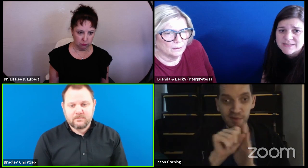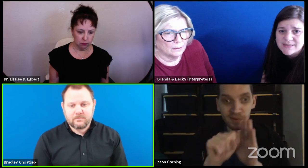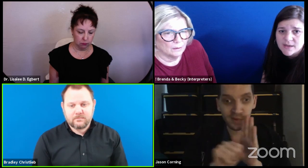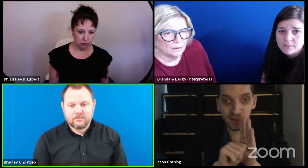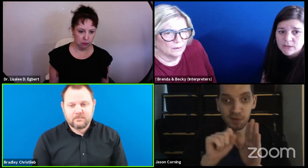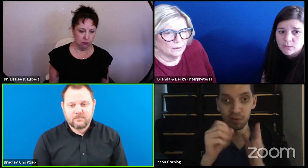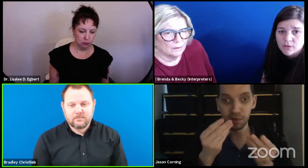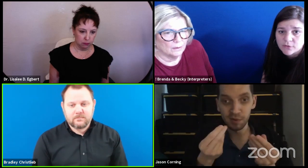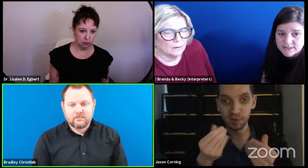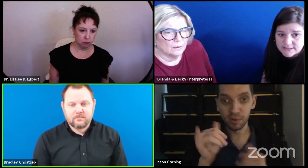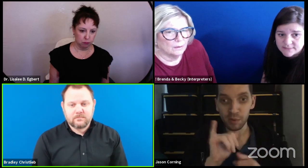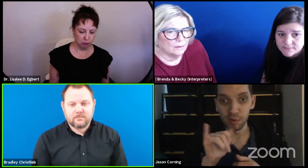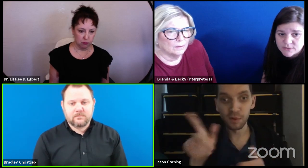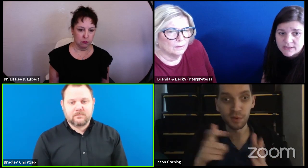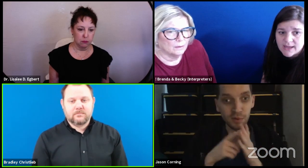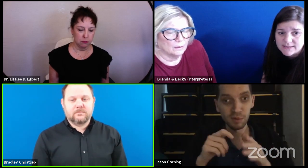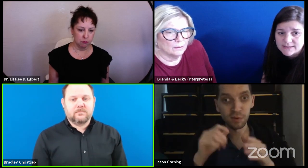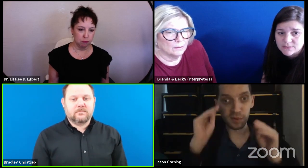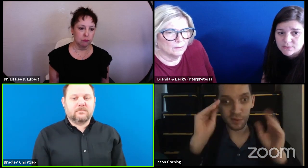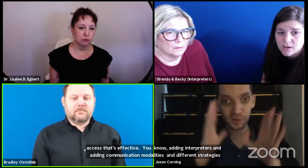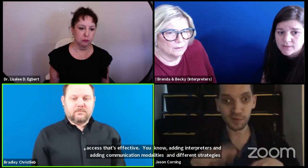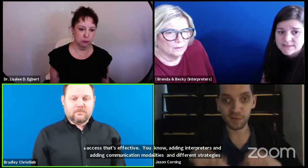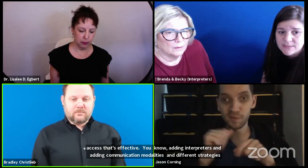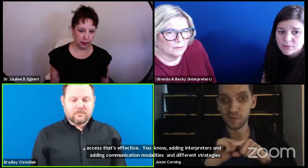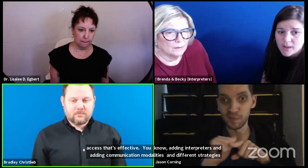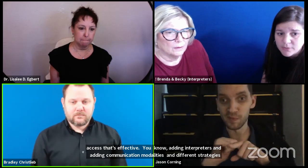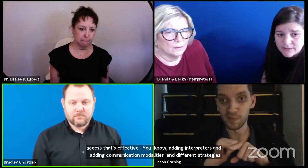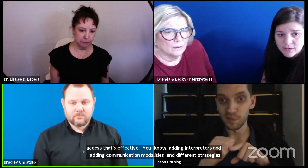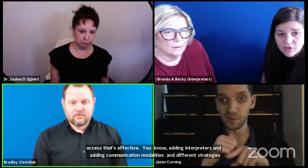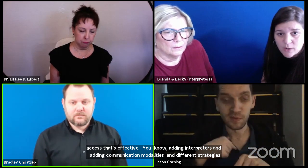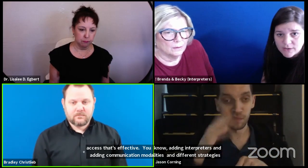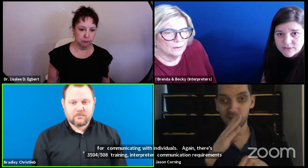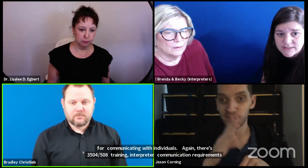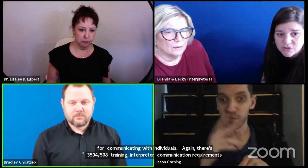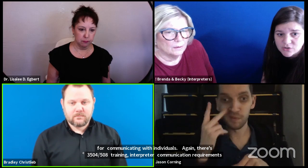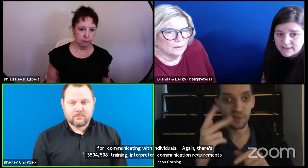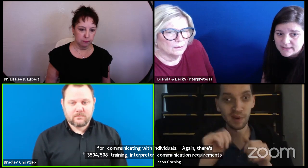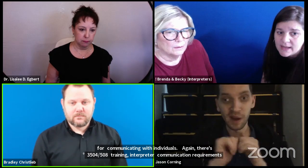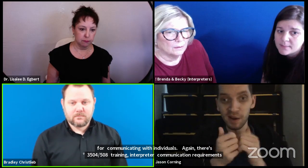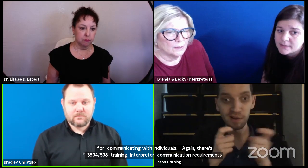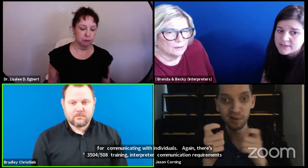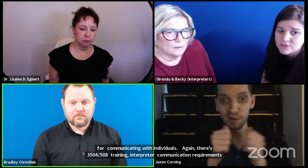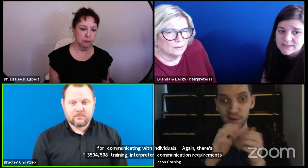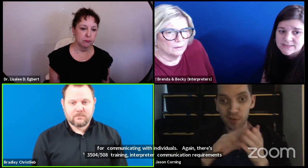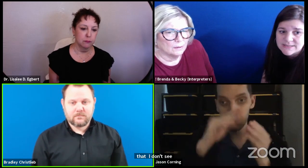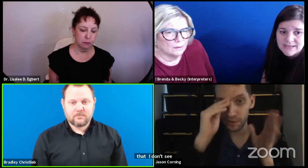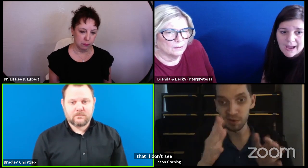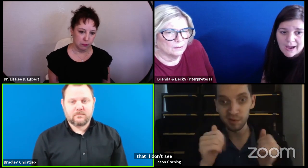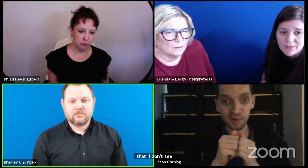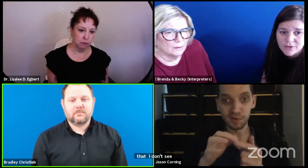them being well versed in. So again, on state property they're required to take training, but I do not see how they're